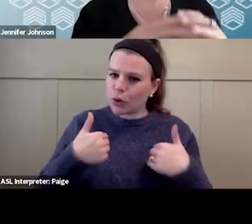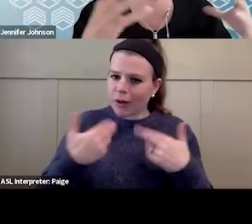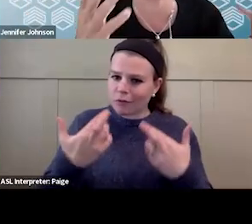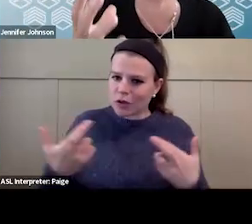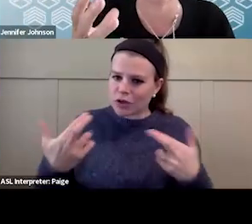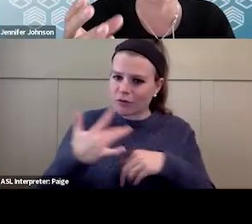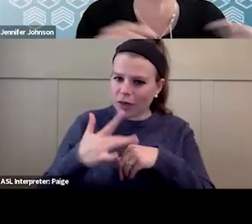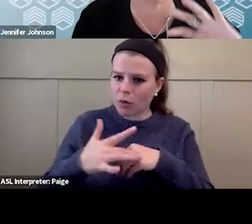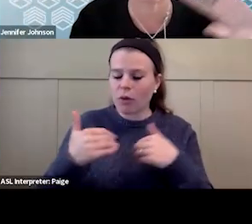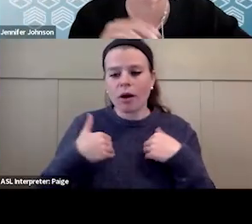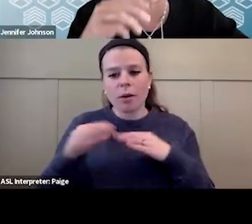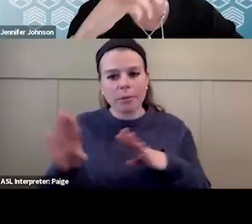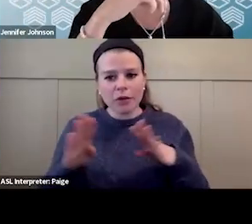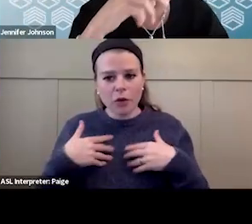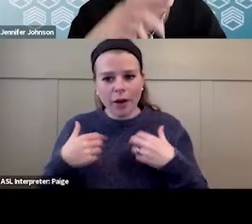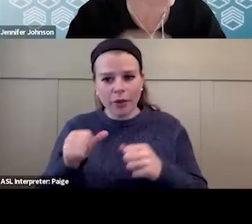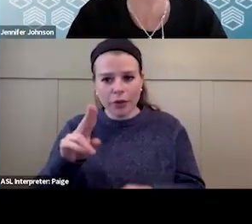We had a behavioral health unit where they could access services.